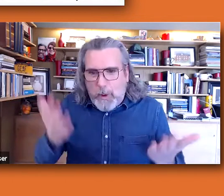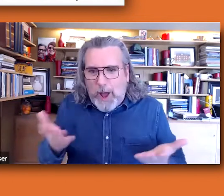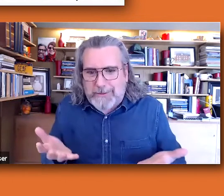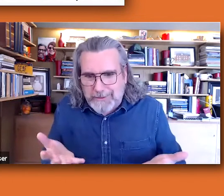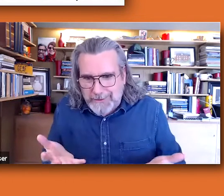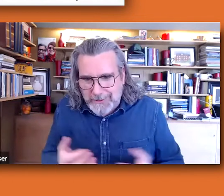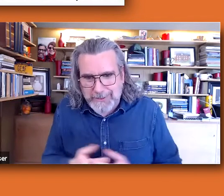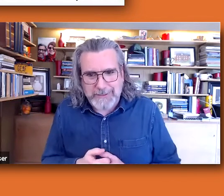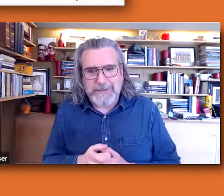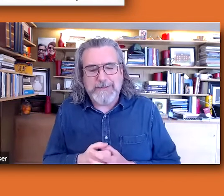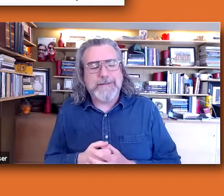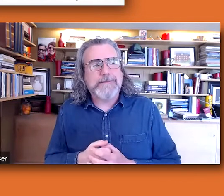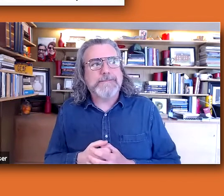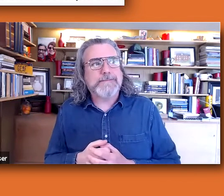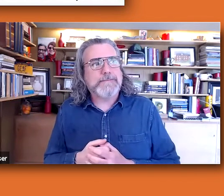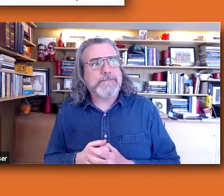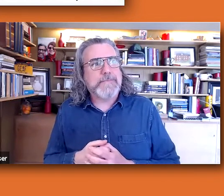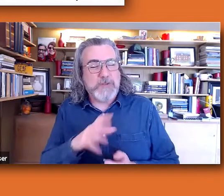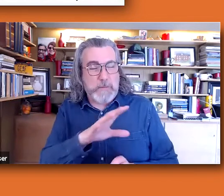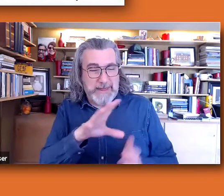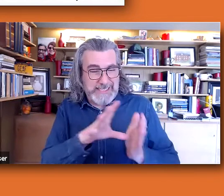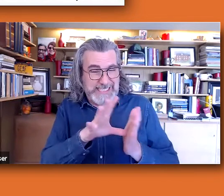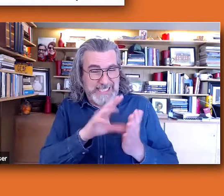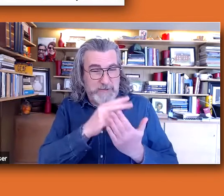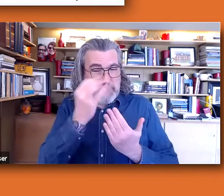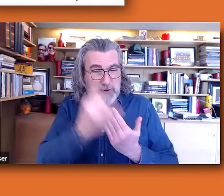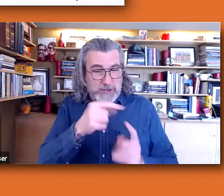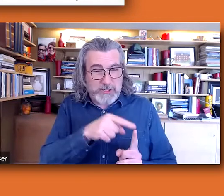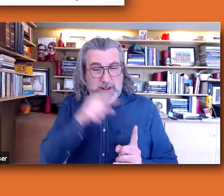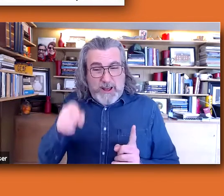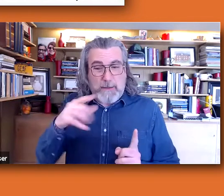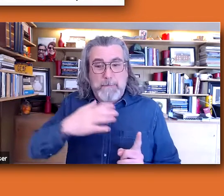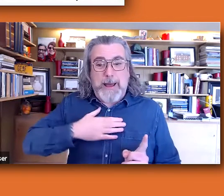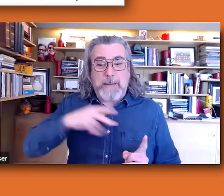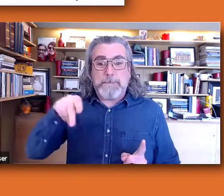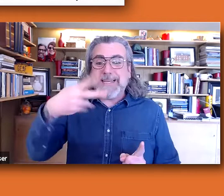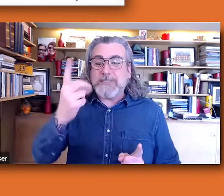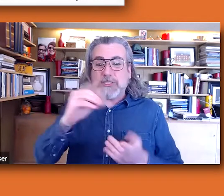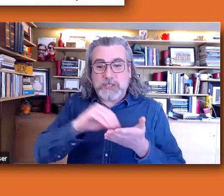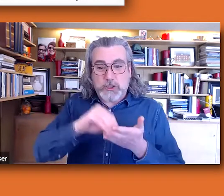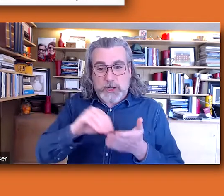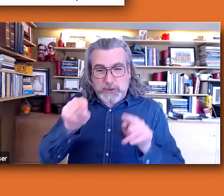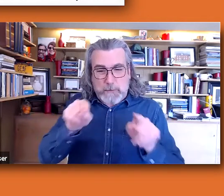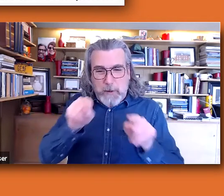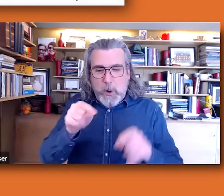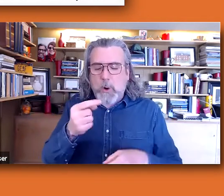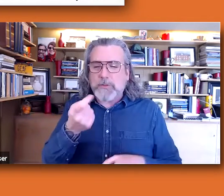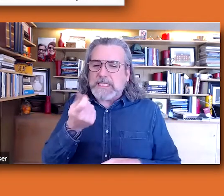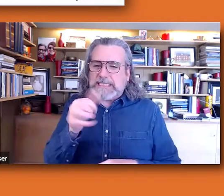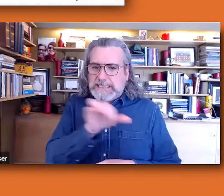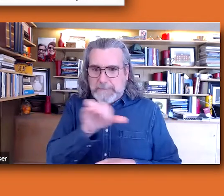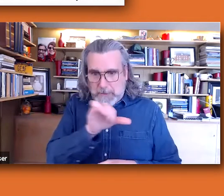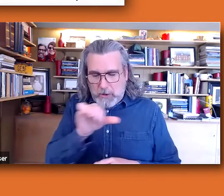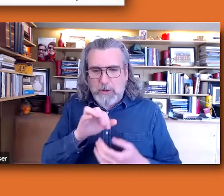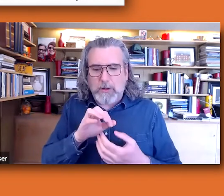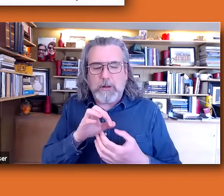And one of the questions about that is: Learn what? So, I did my research project in my senior year,